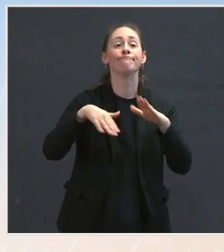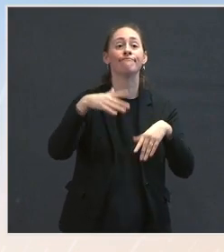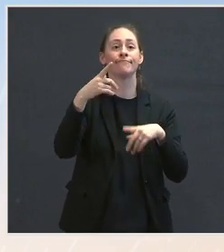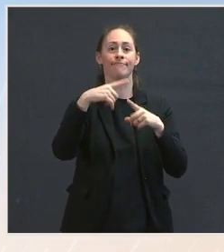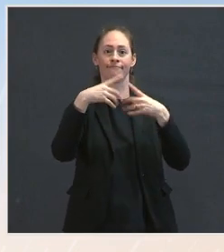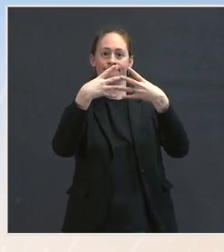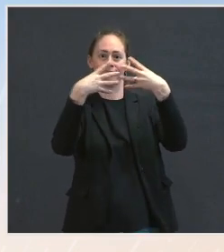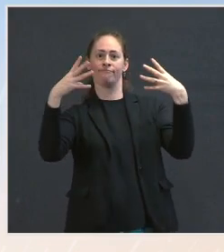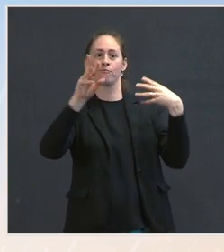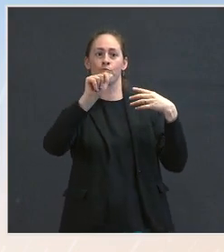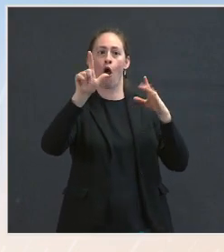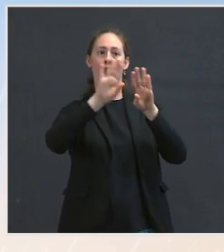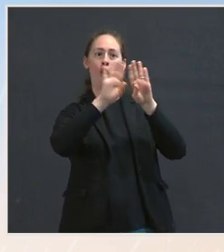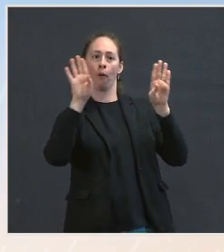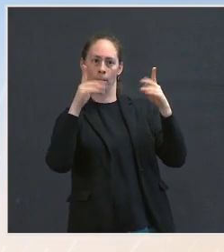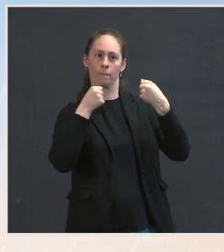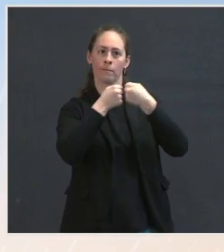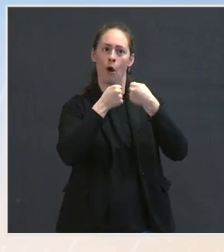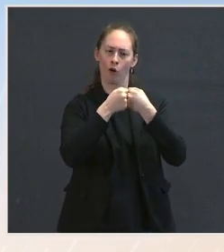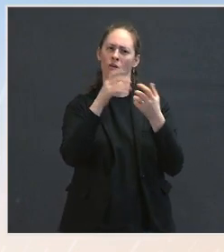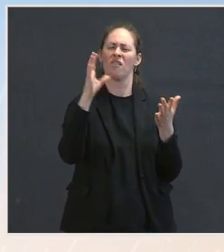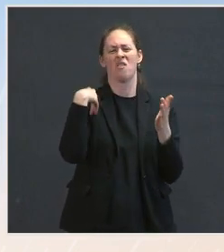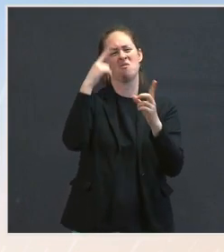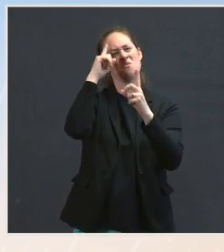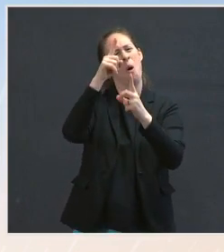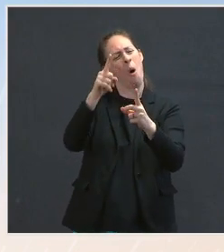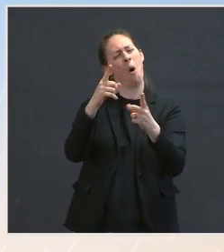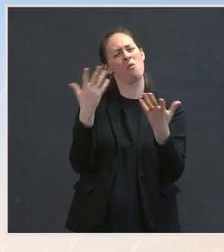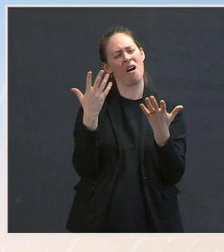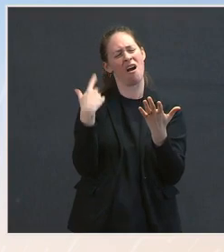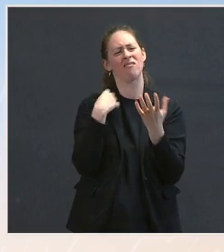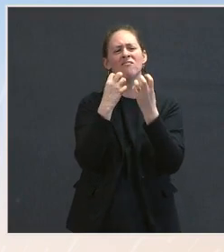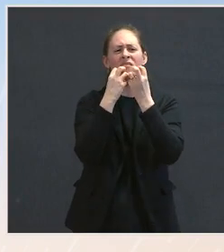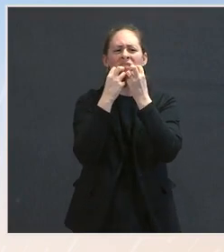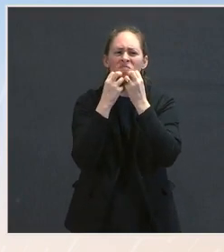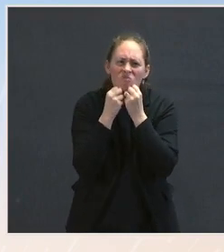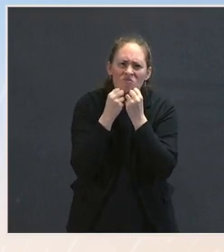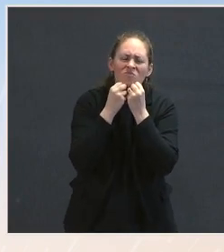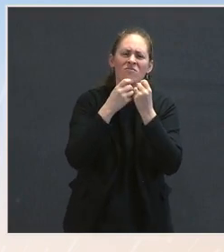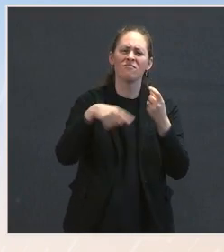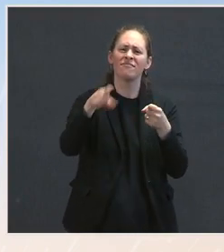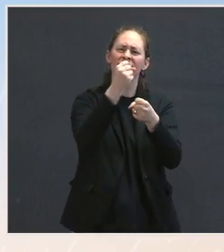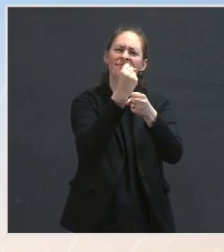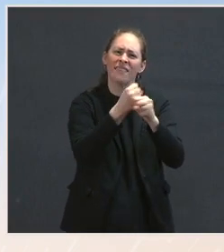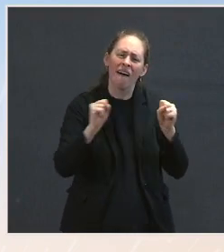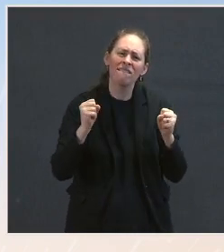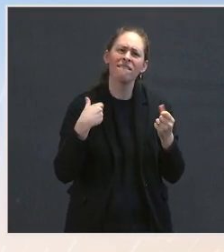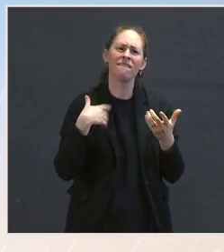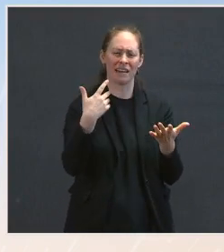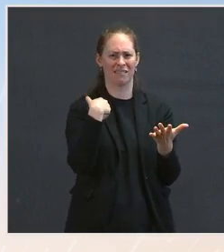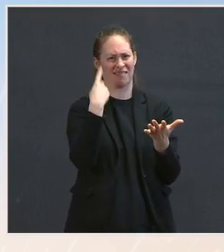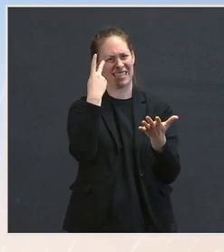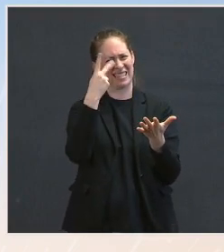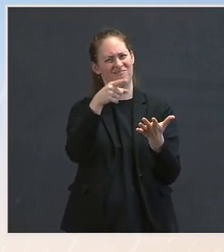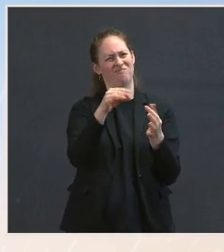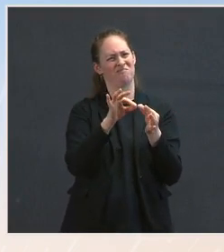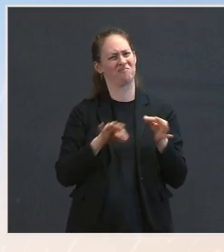and with safety in mind. And so the steps that we have taken is: They are, of course, processed as quickly as possible,